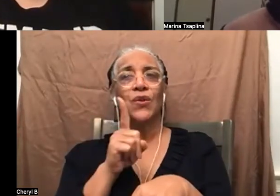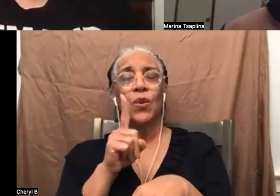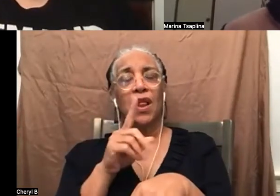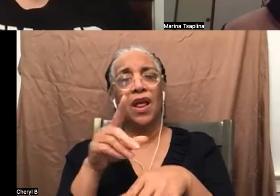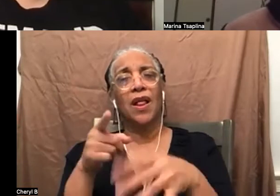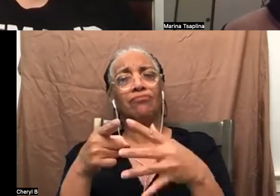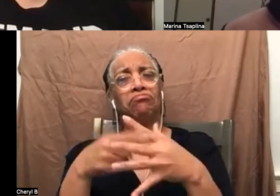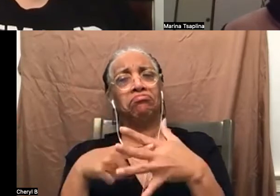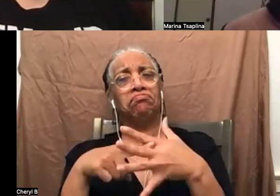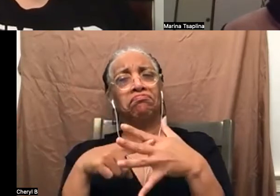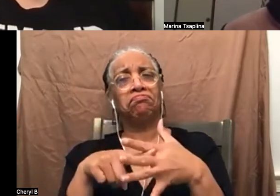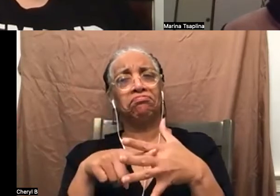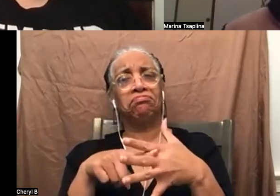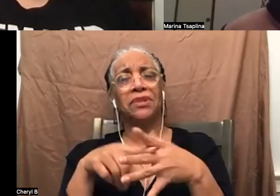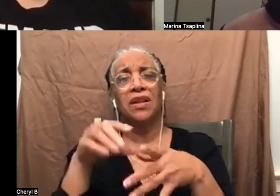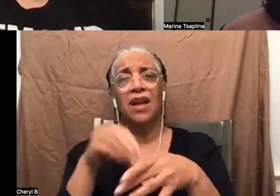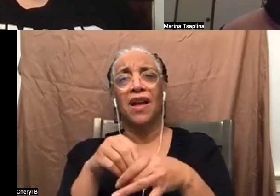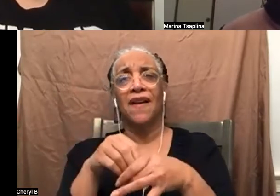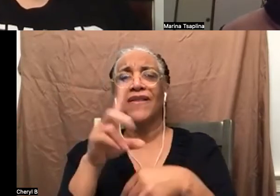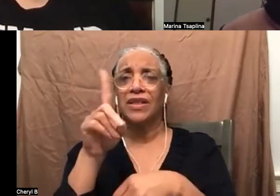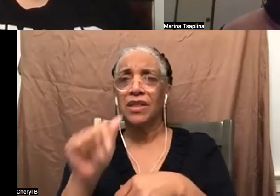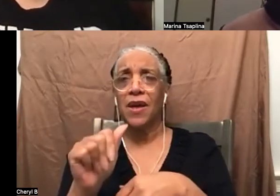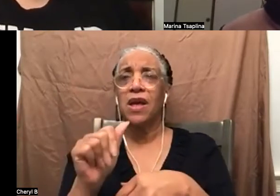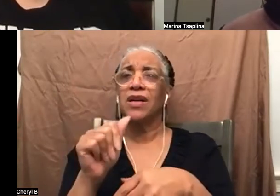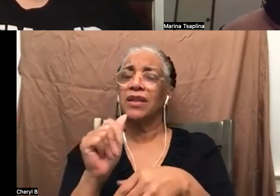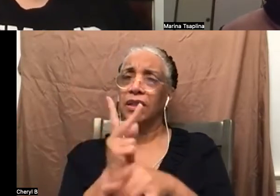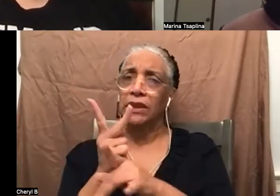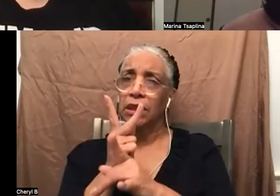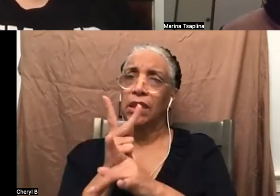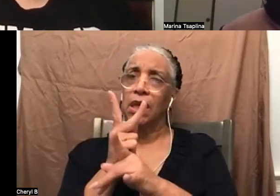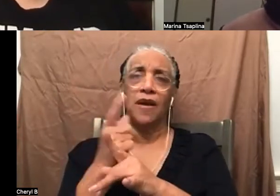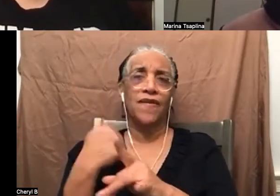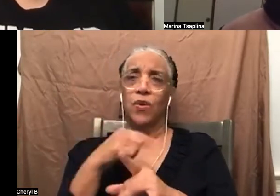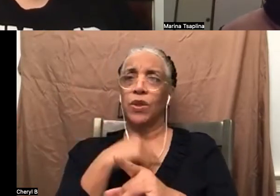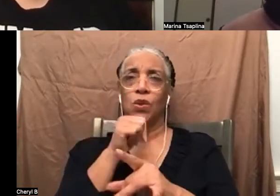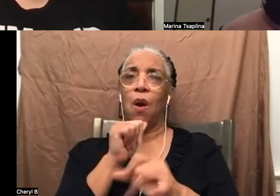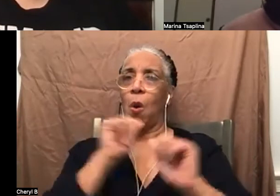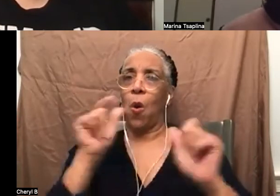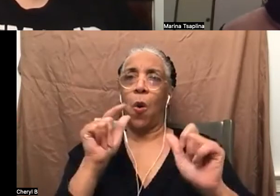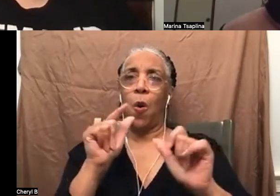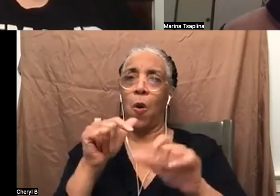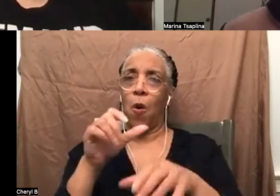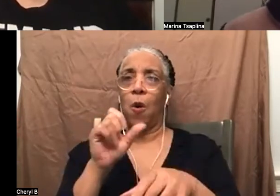If we do not all more together, none of us move together, right?